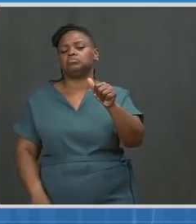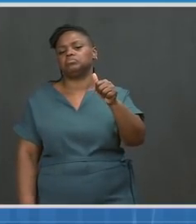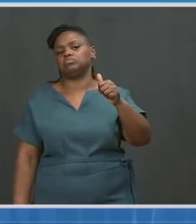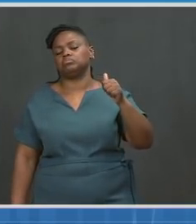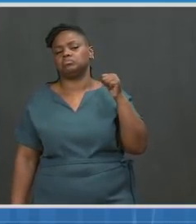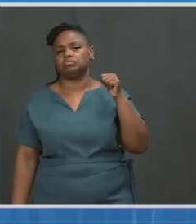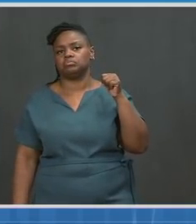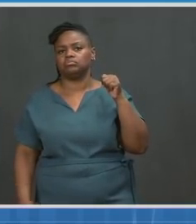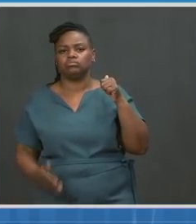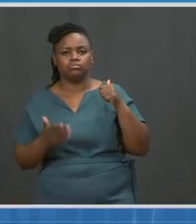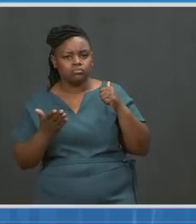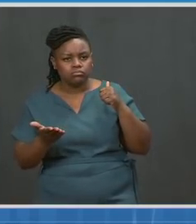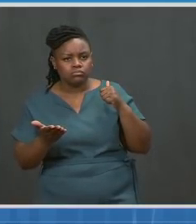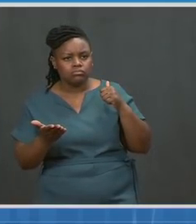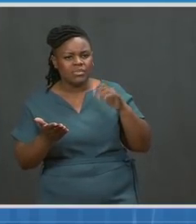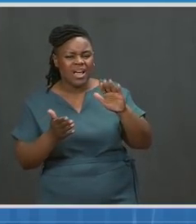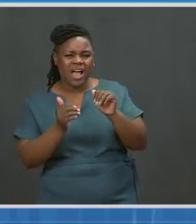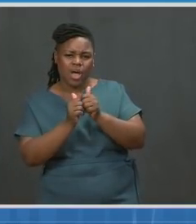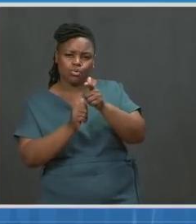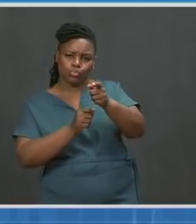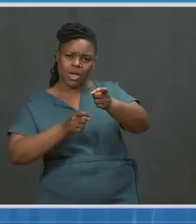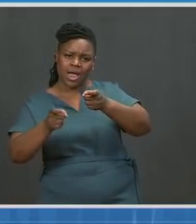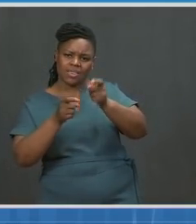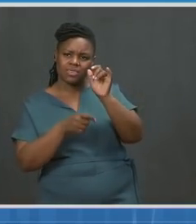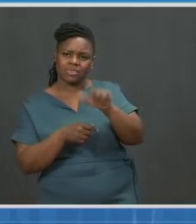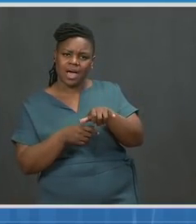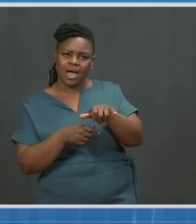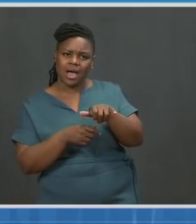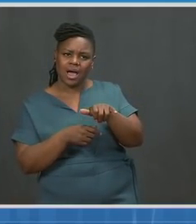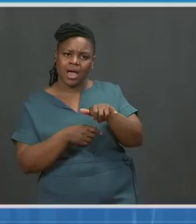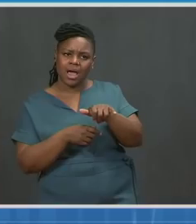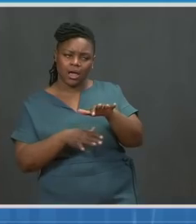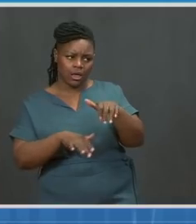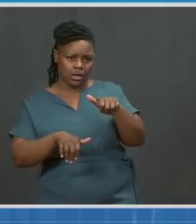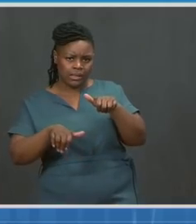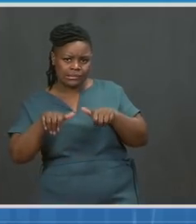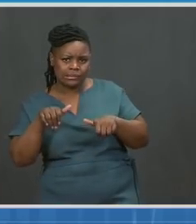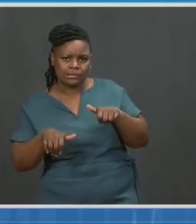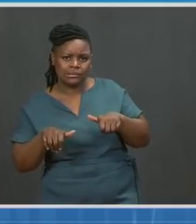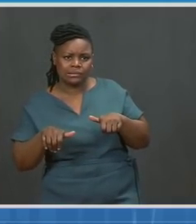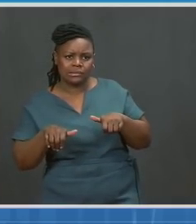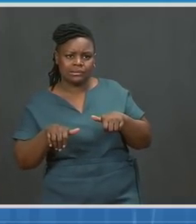How do you deal with that hesitancy? Are there any new strategies that you're looking toward?